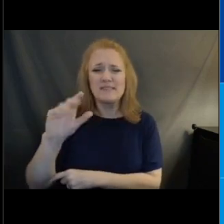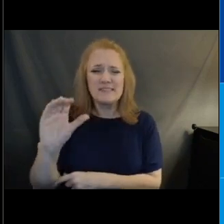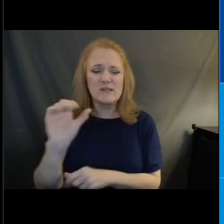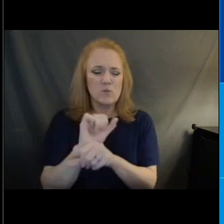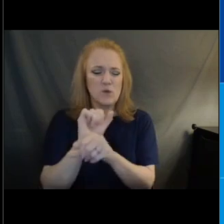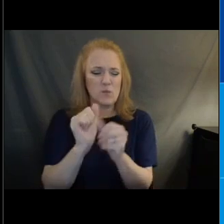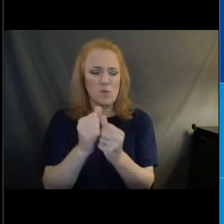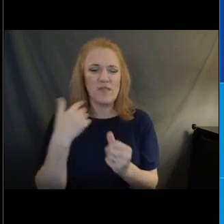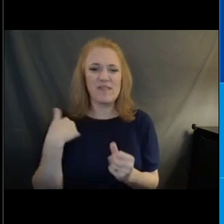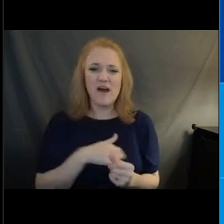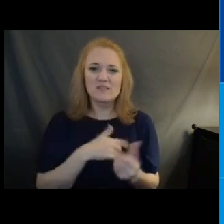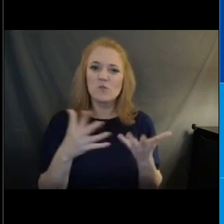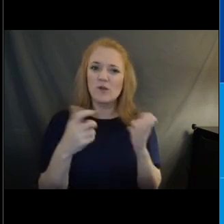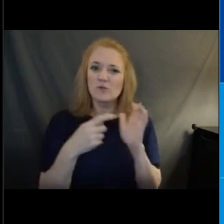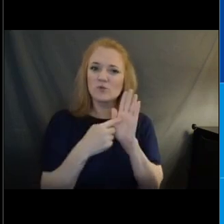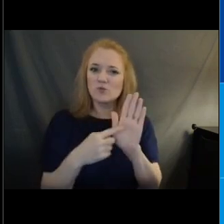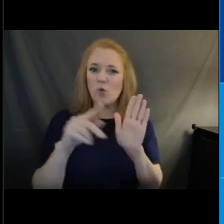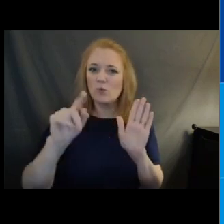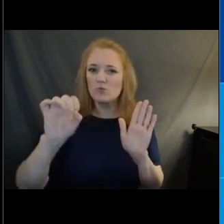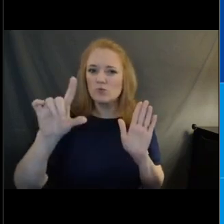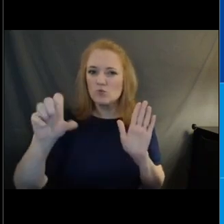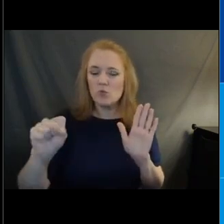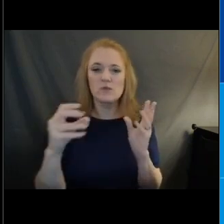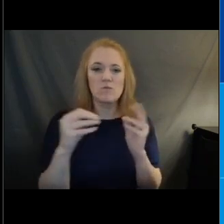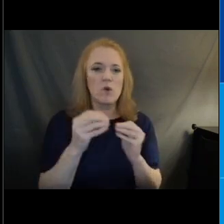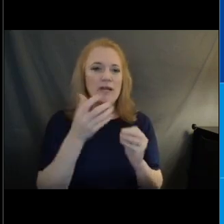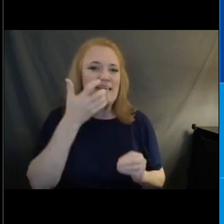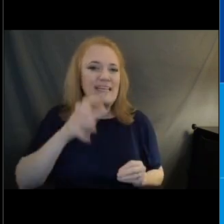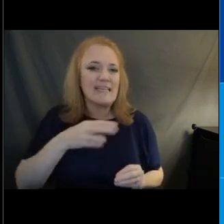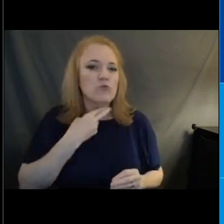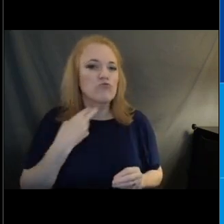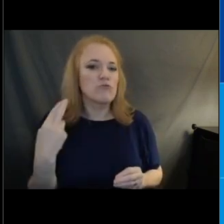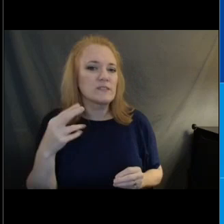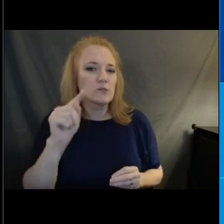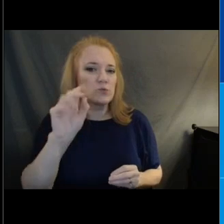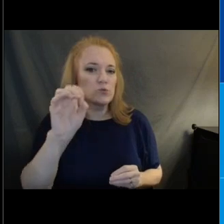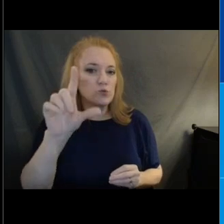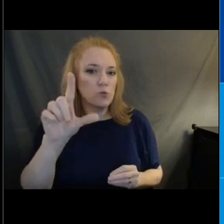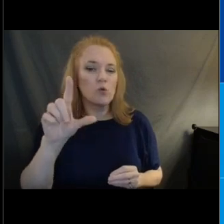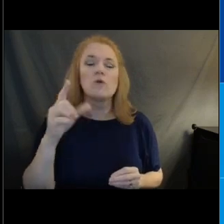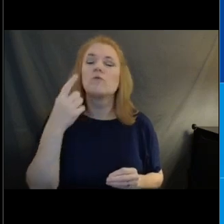innovative tools like our expanded HeatRisk tool which we just had the news conference, what Kim,